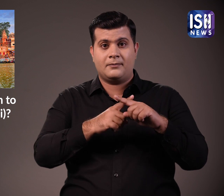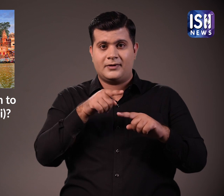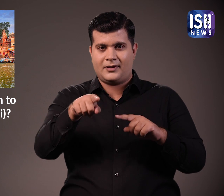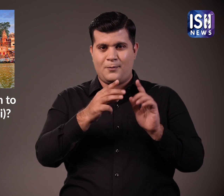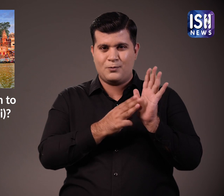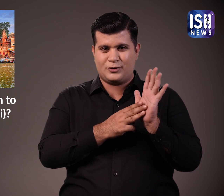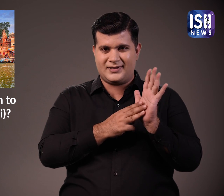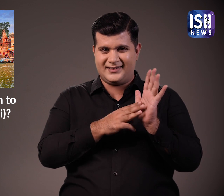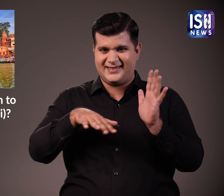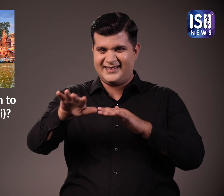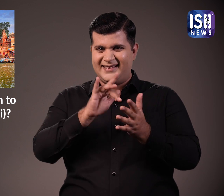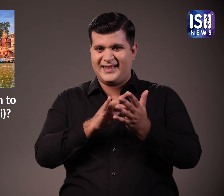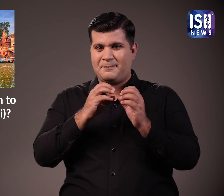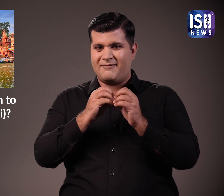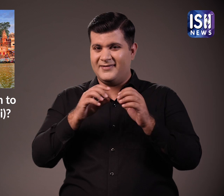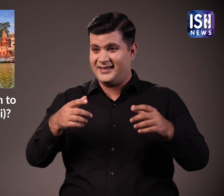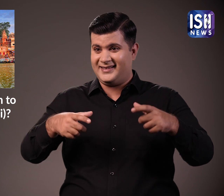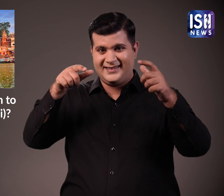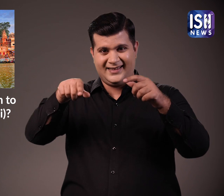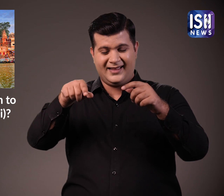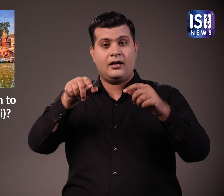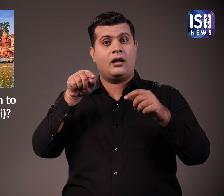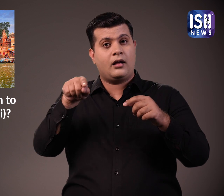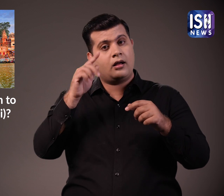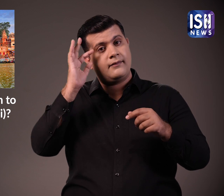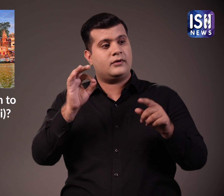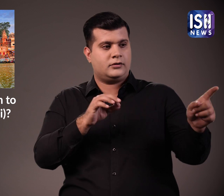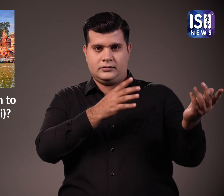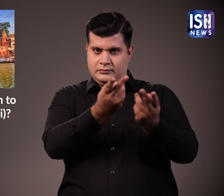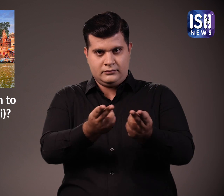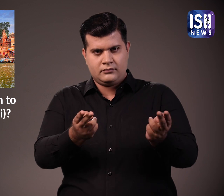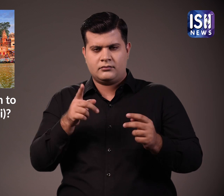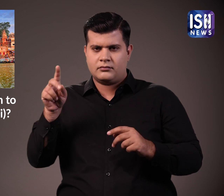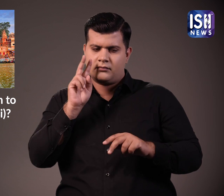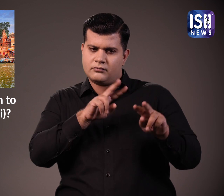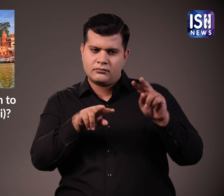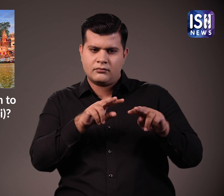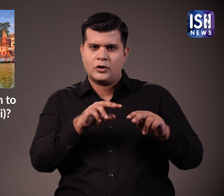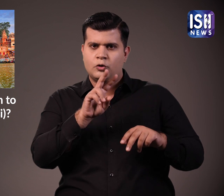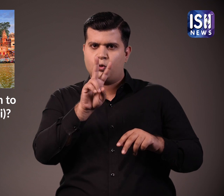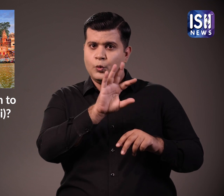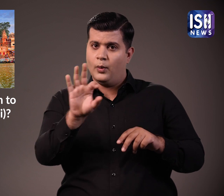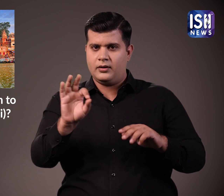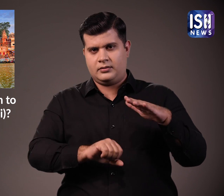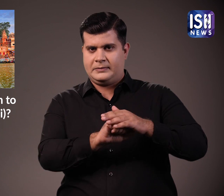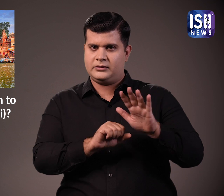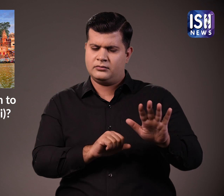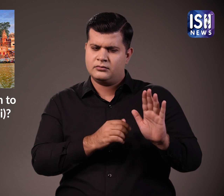The old, sick & dying individuals can check in and stay in Mukti Bhavan for only up to 2 weeks.